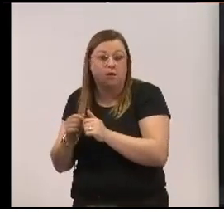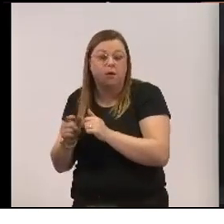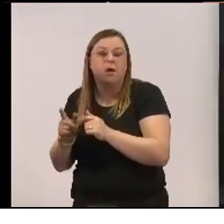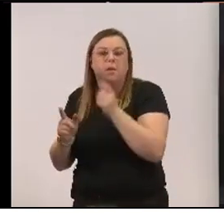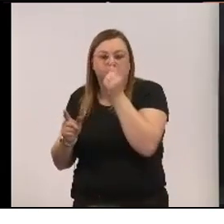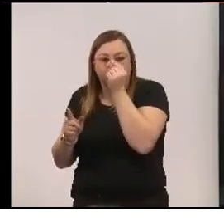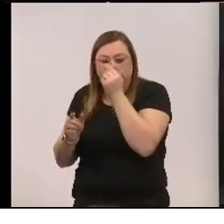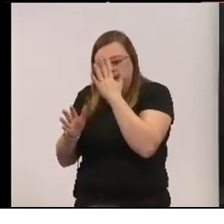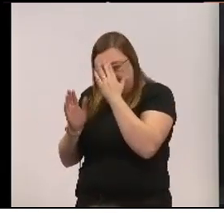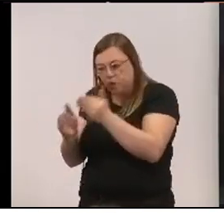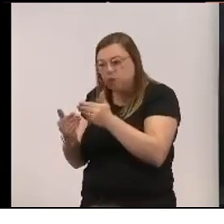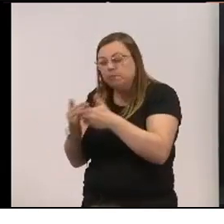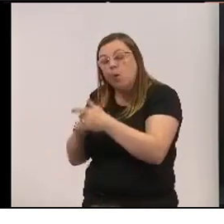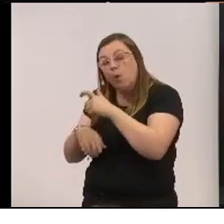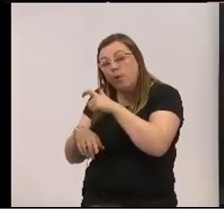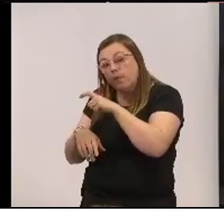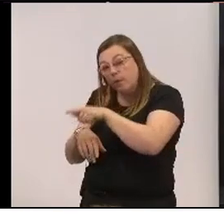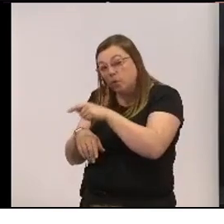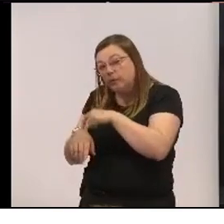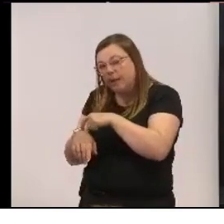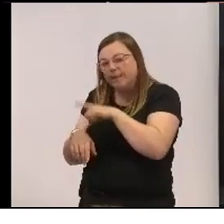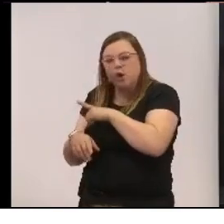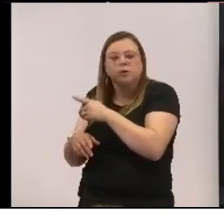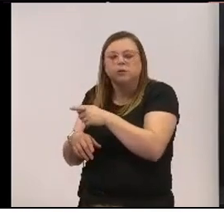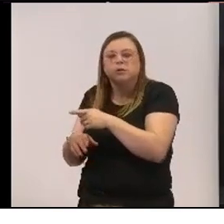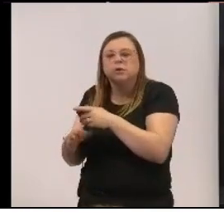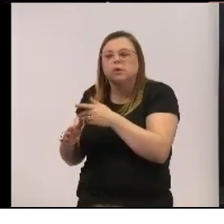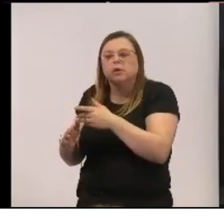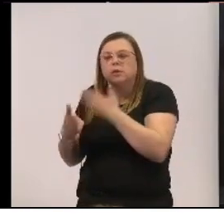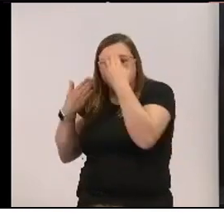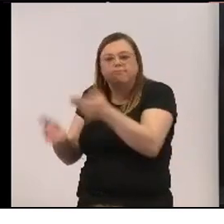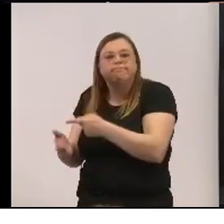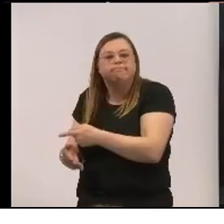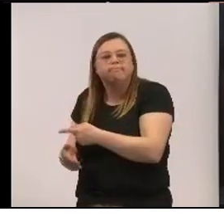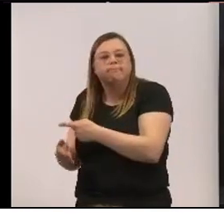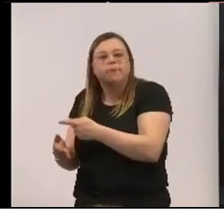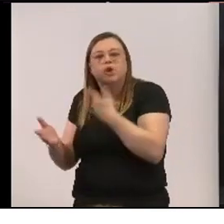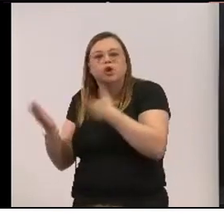with those teams that are newer to this. And then the last thing I'll mention is